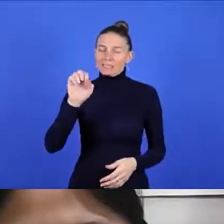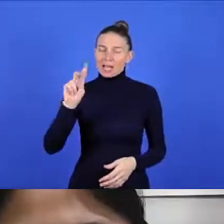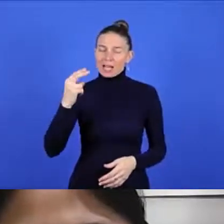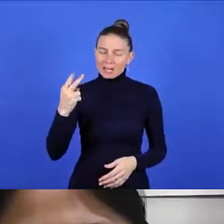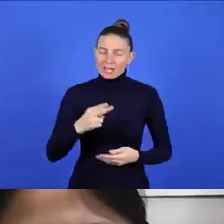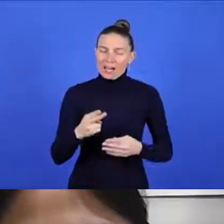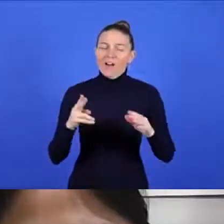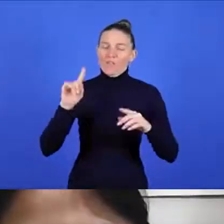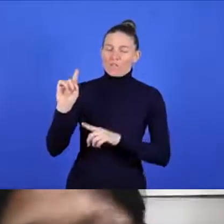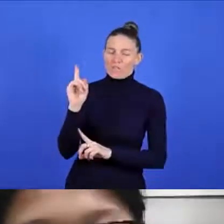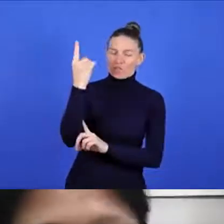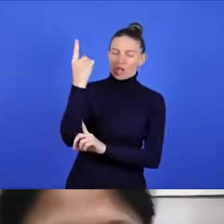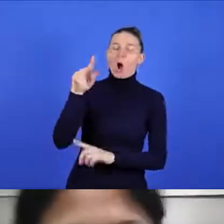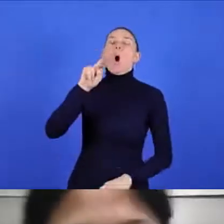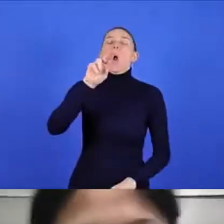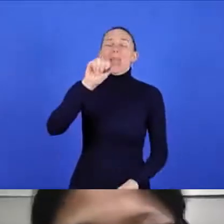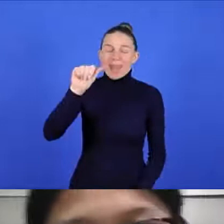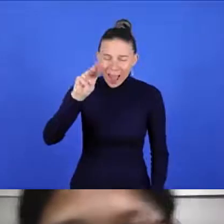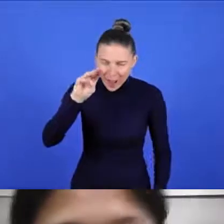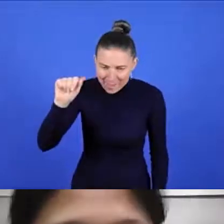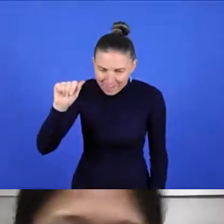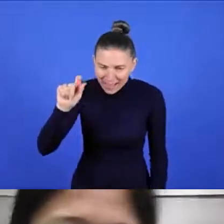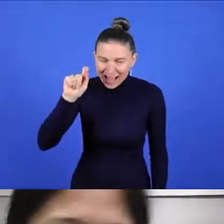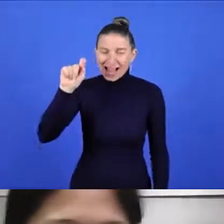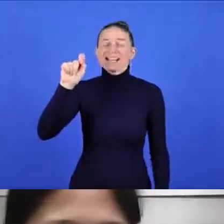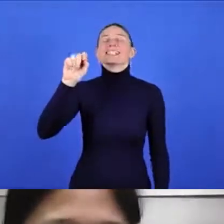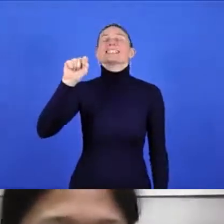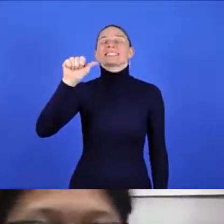by inviting Dr. Naama Tsach to